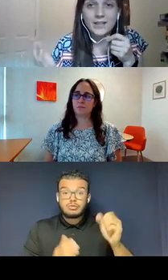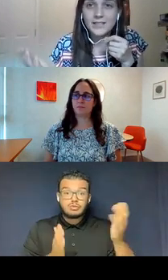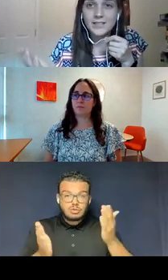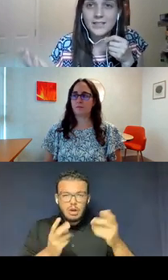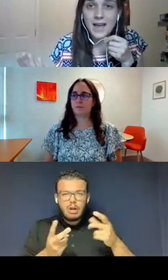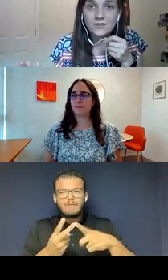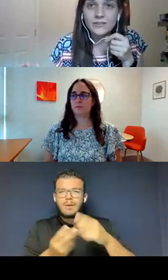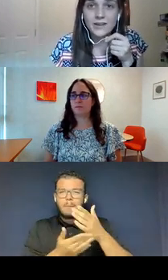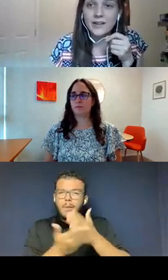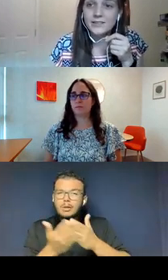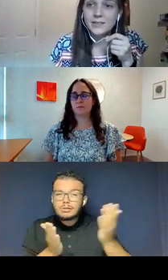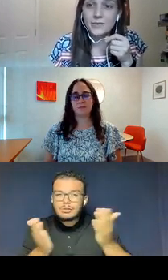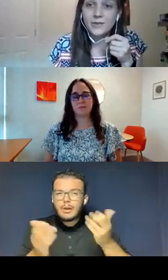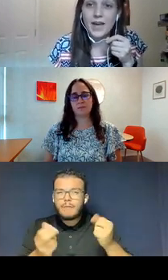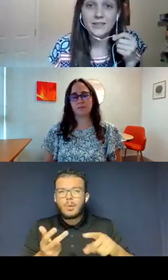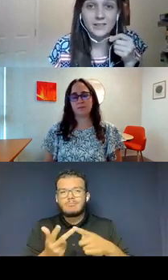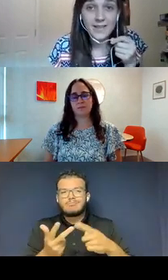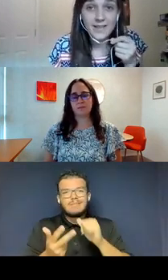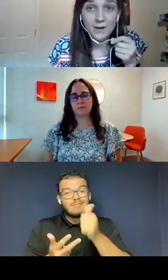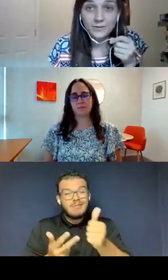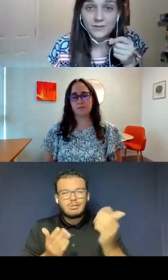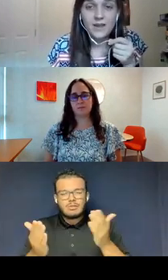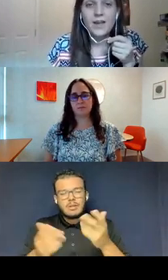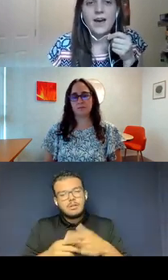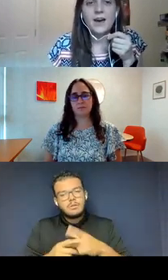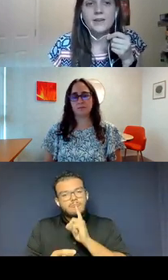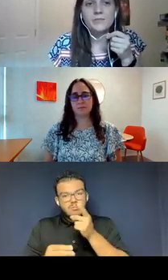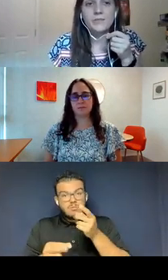And that's actually not as simple as it sounds.